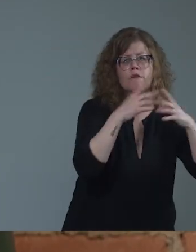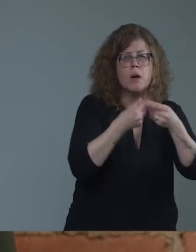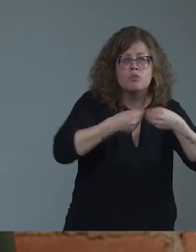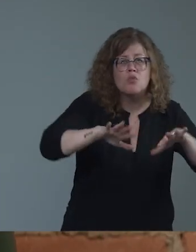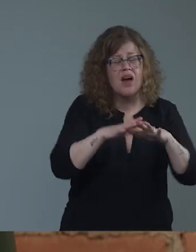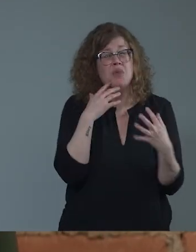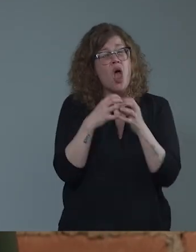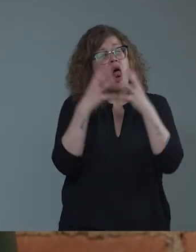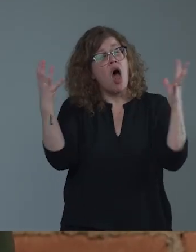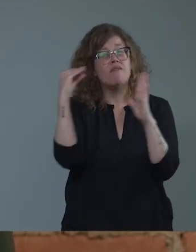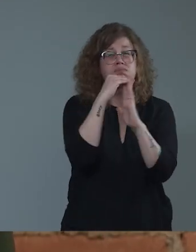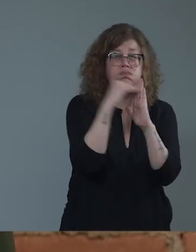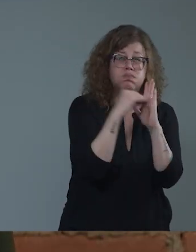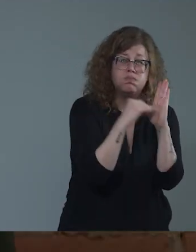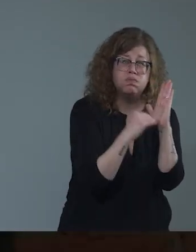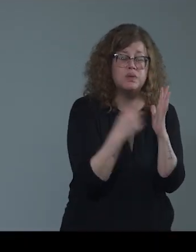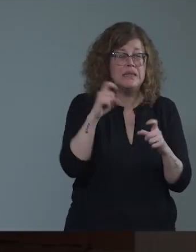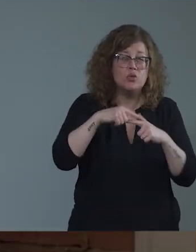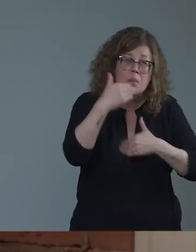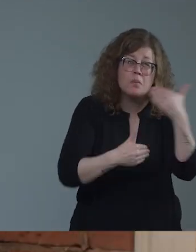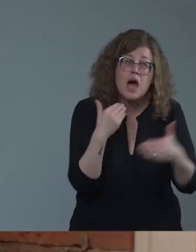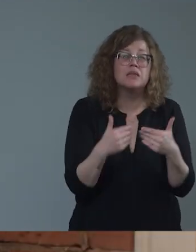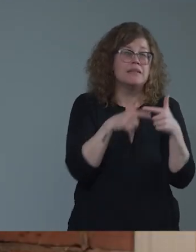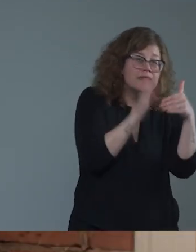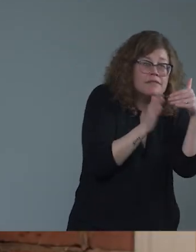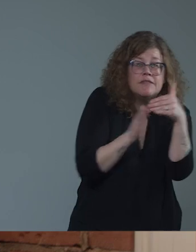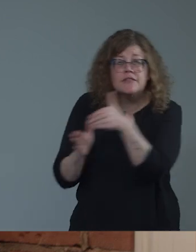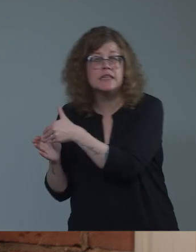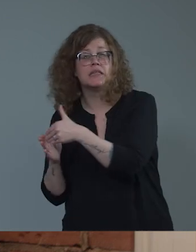that reflects on you and your practice over time. Once you completed the fabrication and